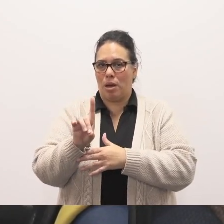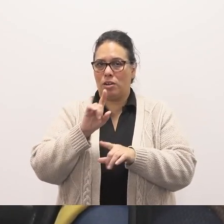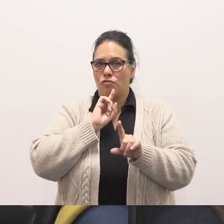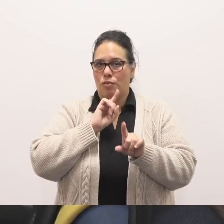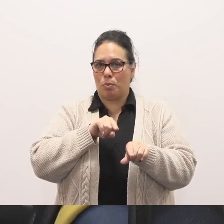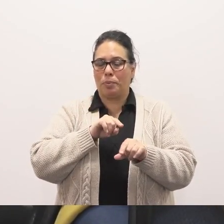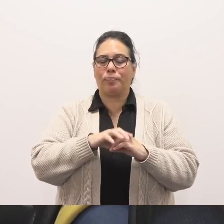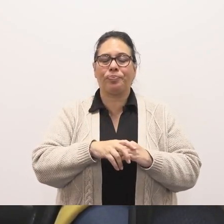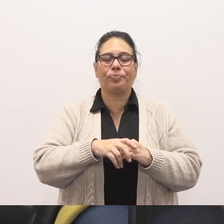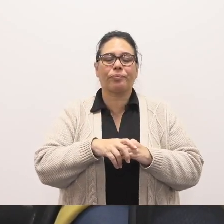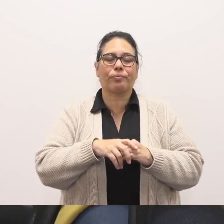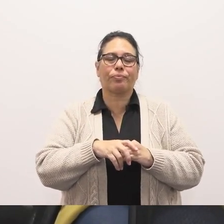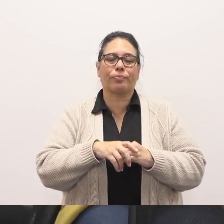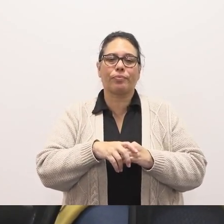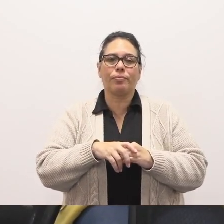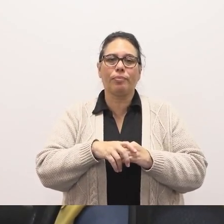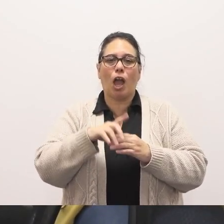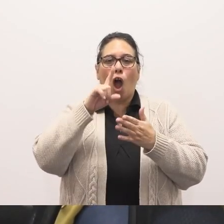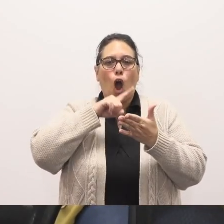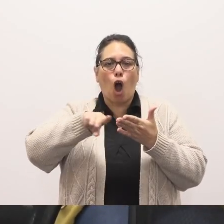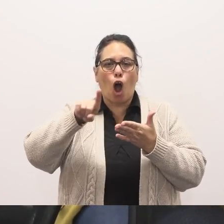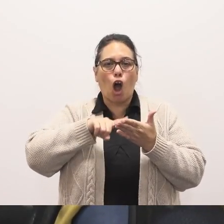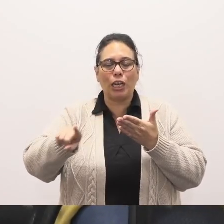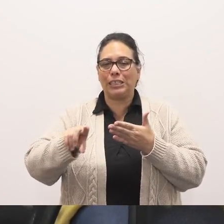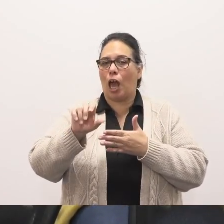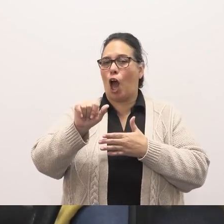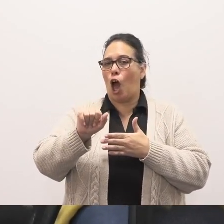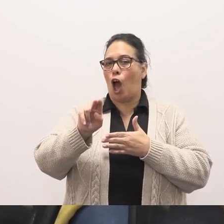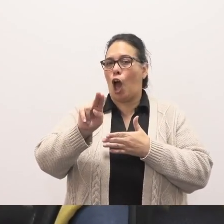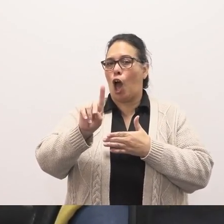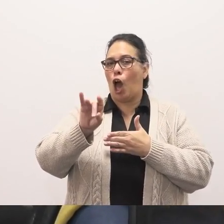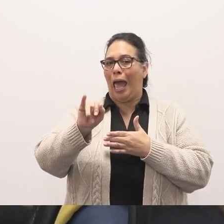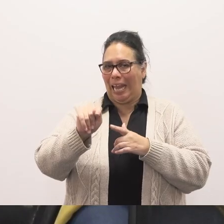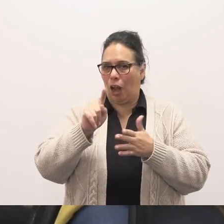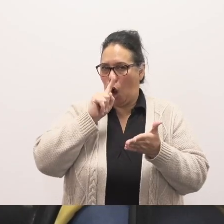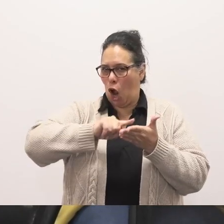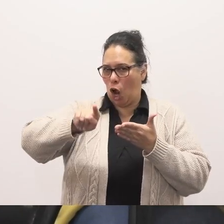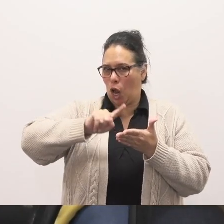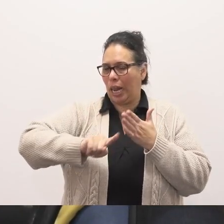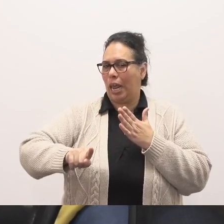So, the audits are required naturally under education code, also